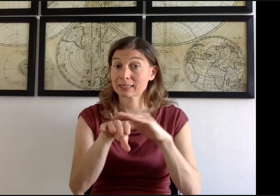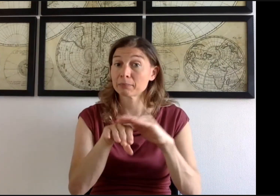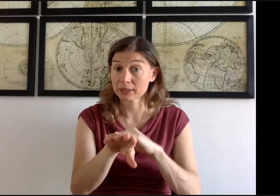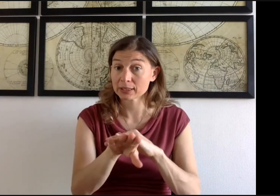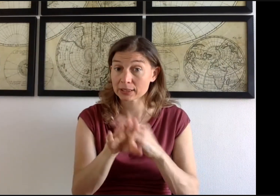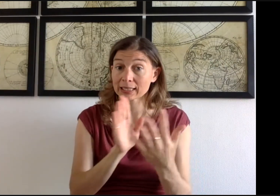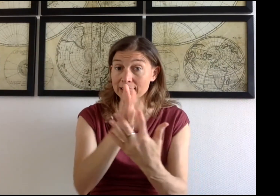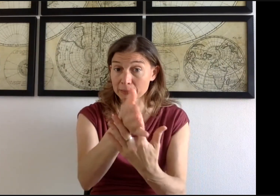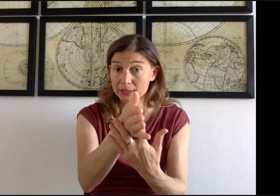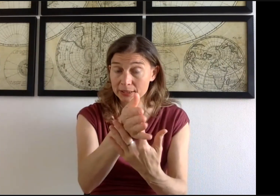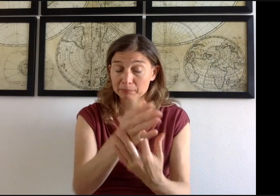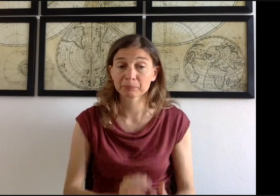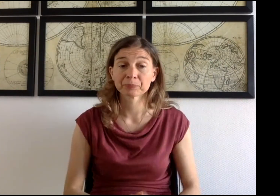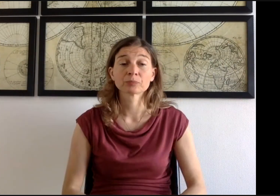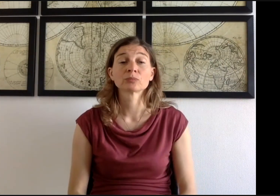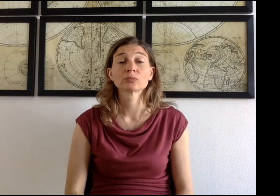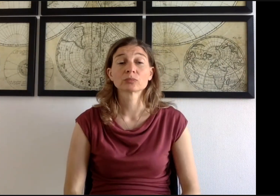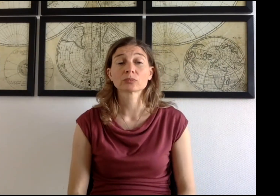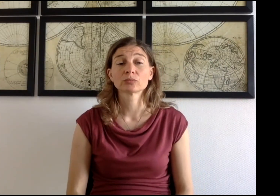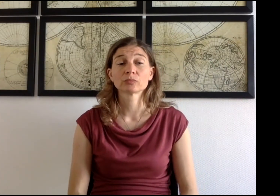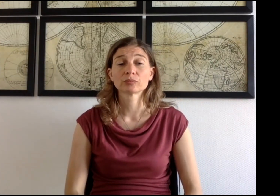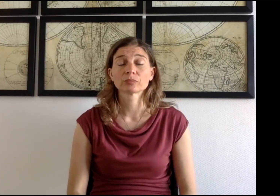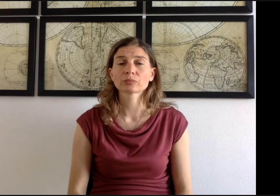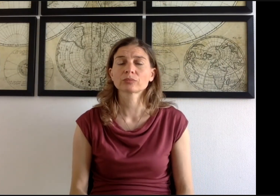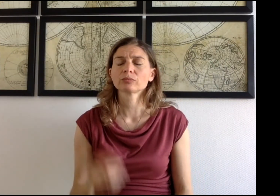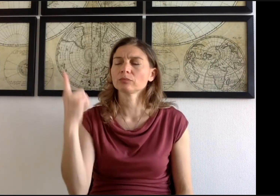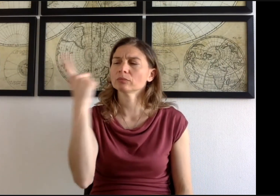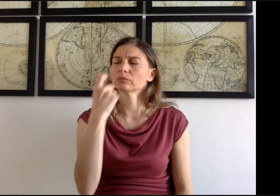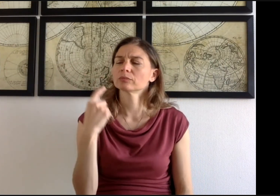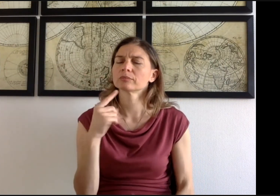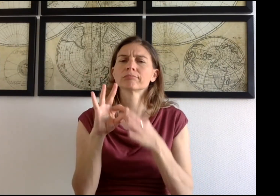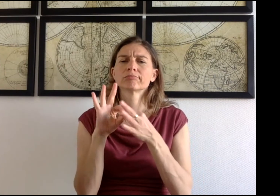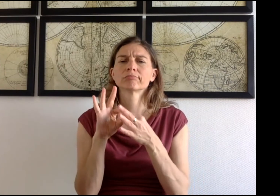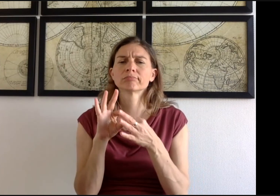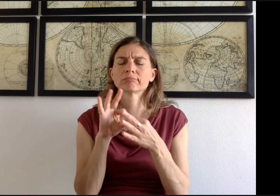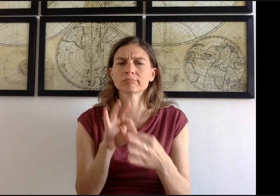And it was regarding the advocacy of what is...